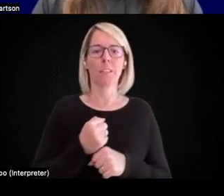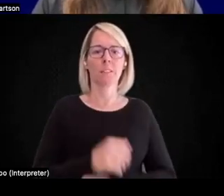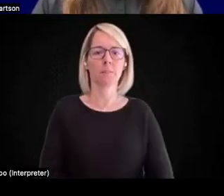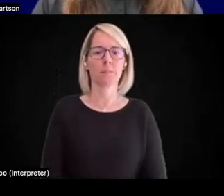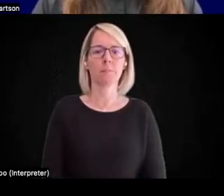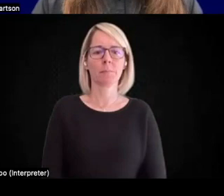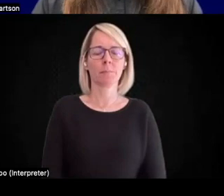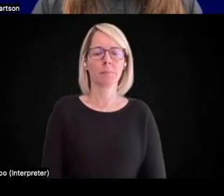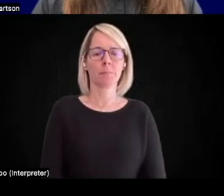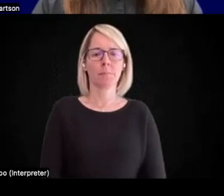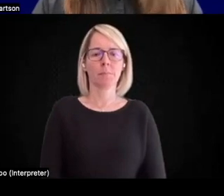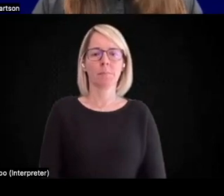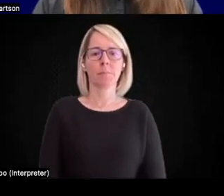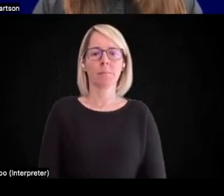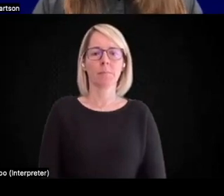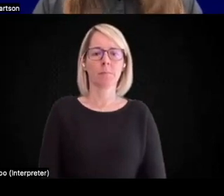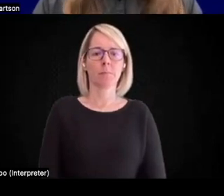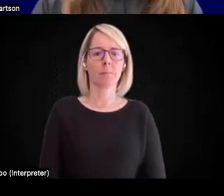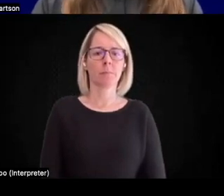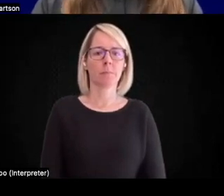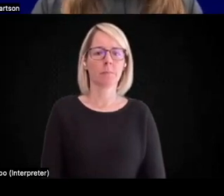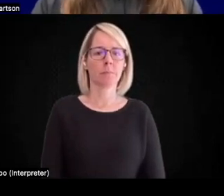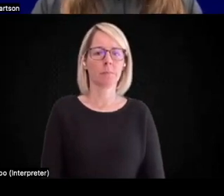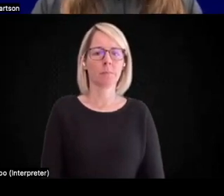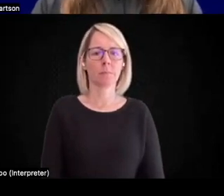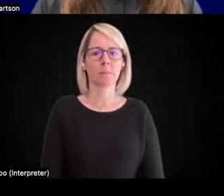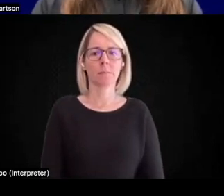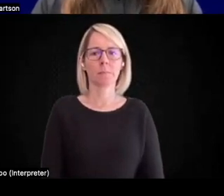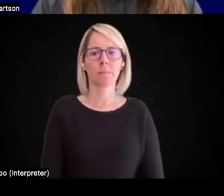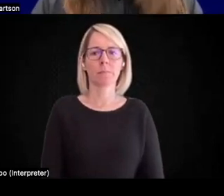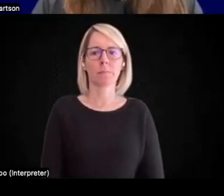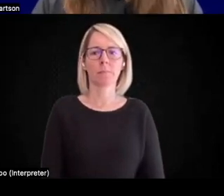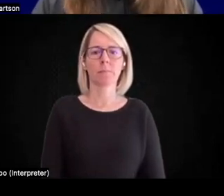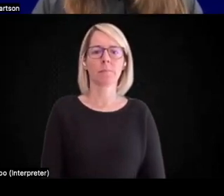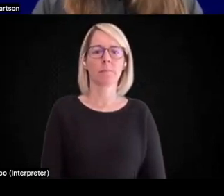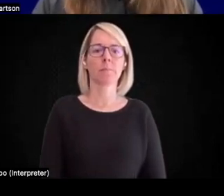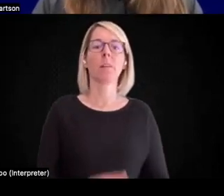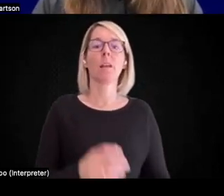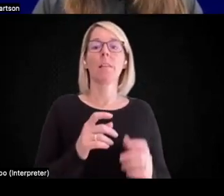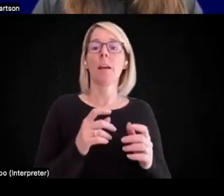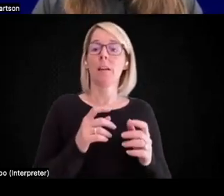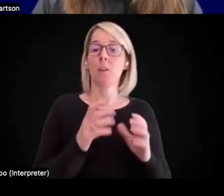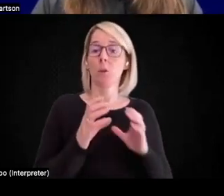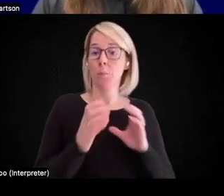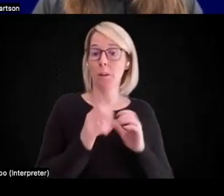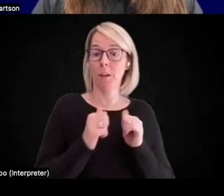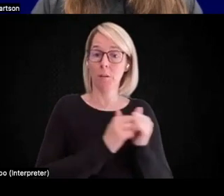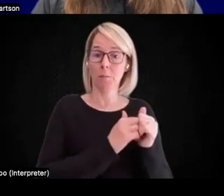There's that little tap for coffee and then the communication partner signs "Coffee" back into